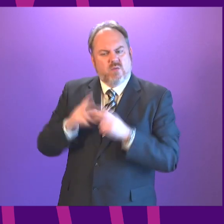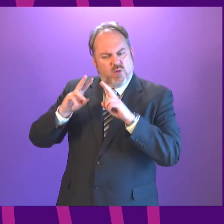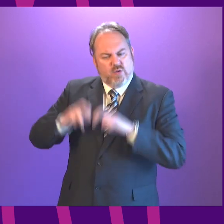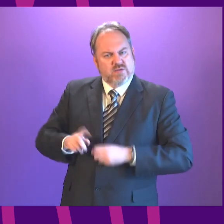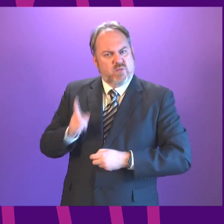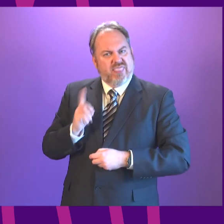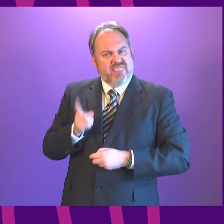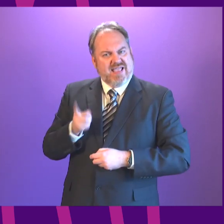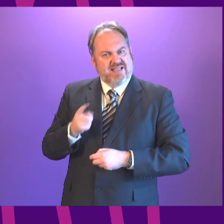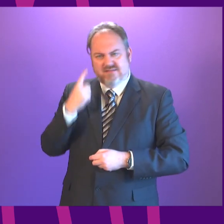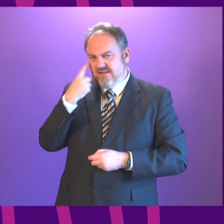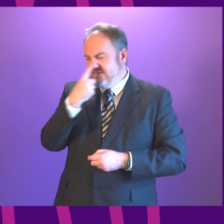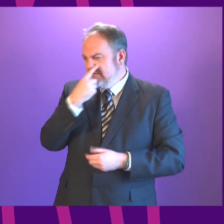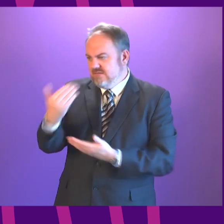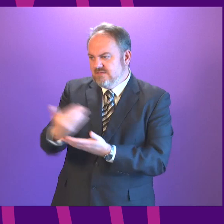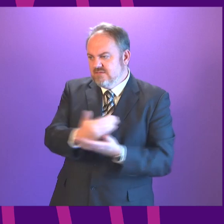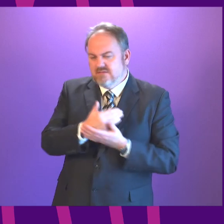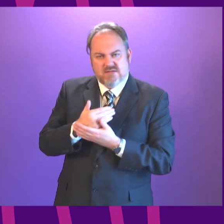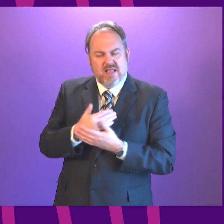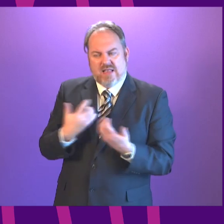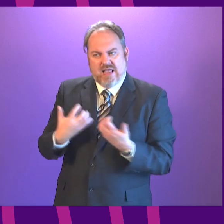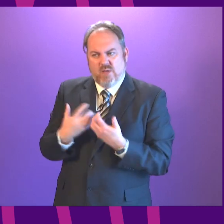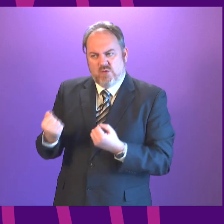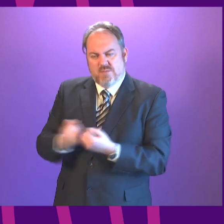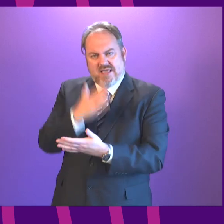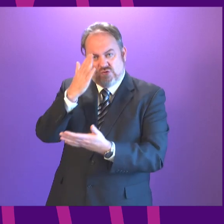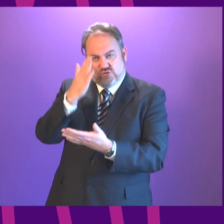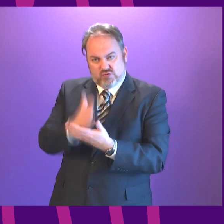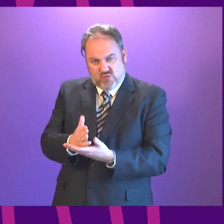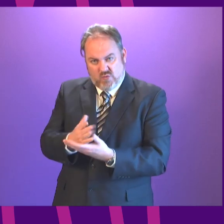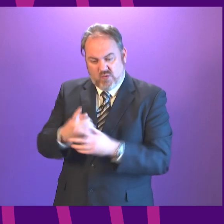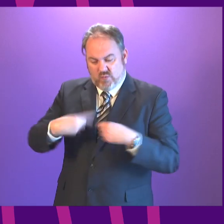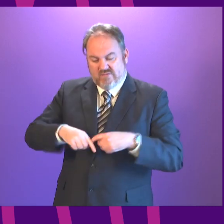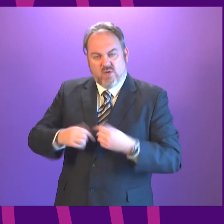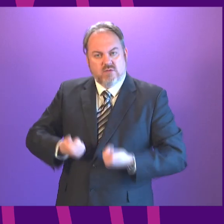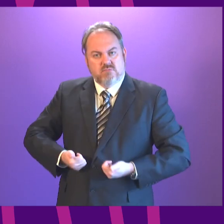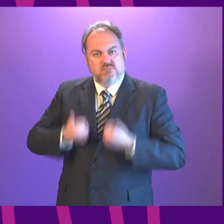What action will the Government take to ensure that there is effective teaching and learning